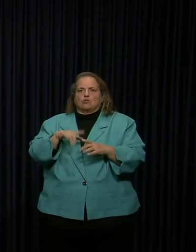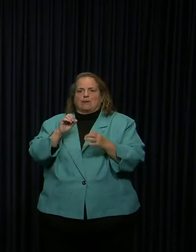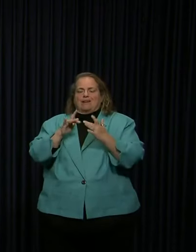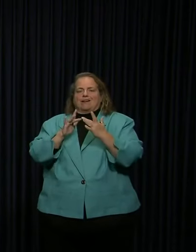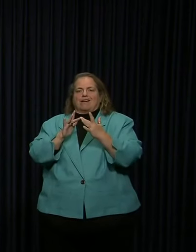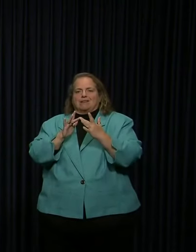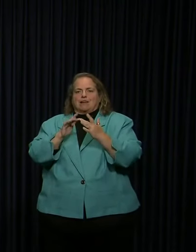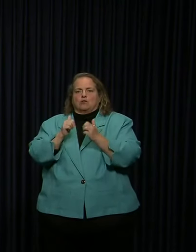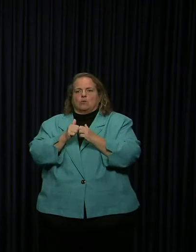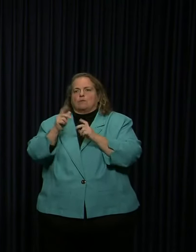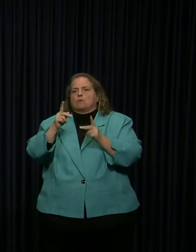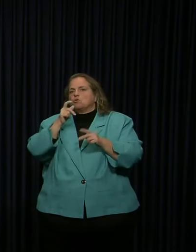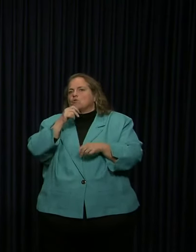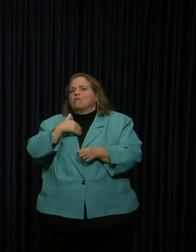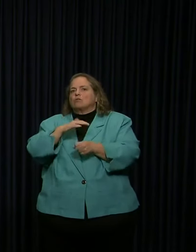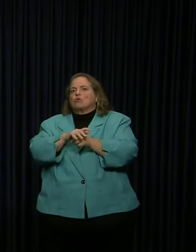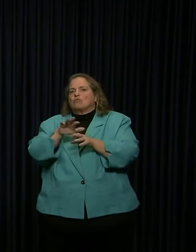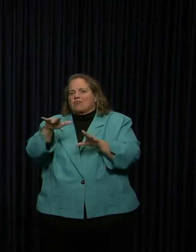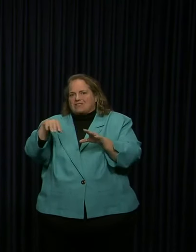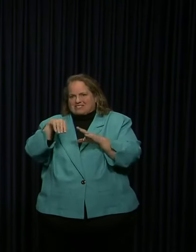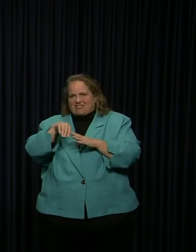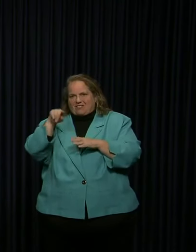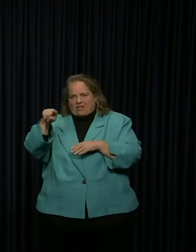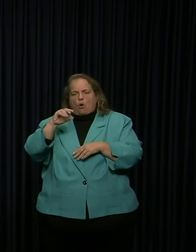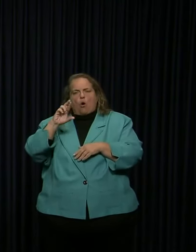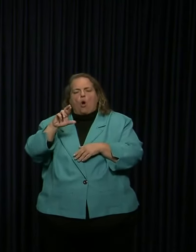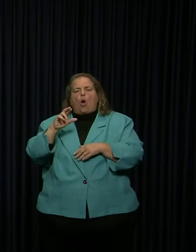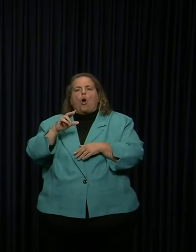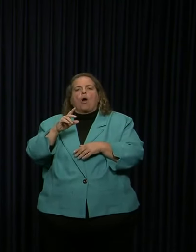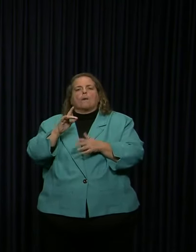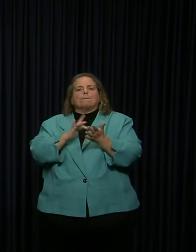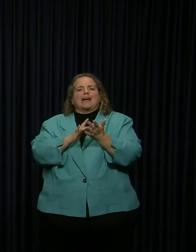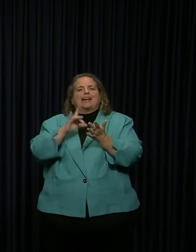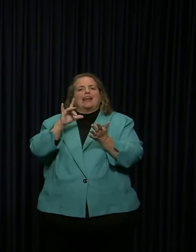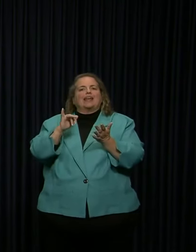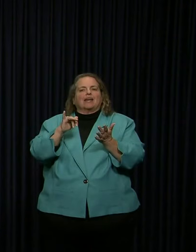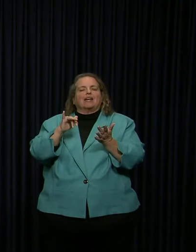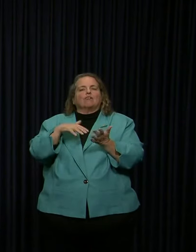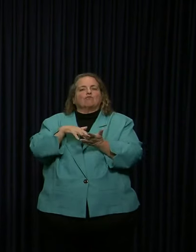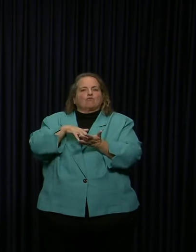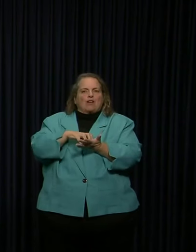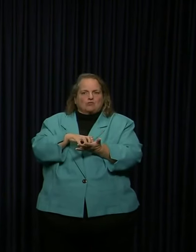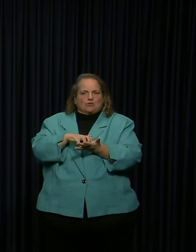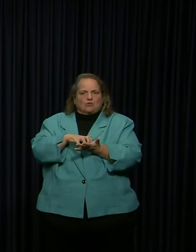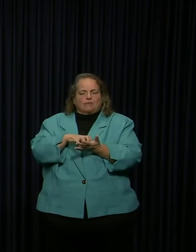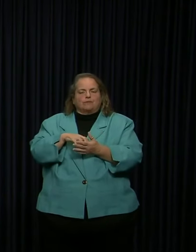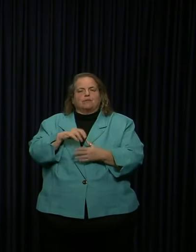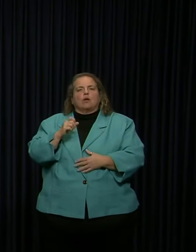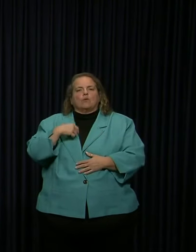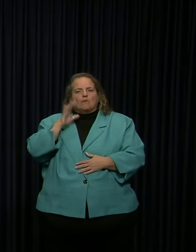THINK WE'LL HAVE MORE TOMORROW. YOU SEE MORE AND MORE NEWS HERE,